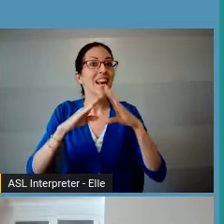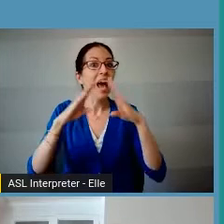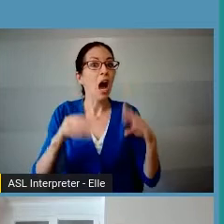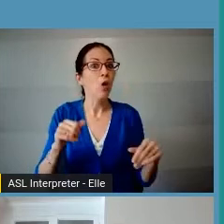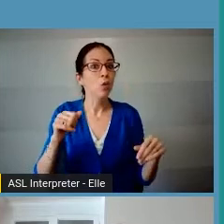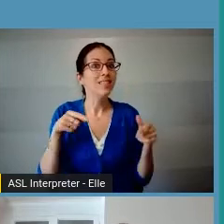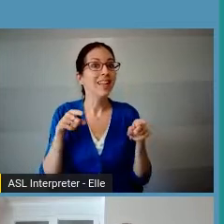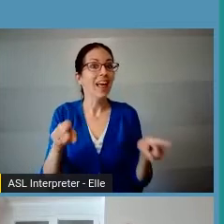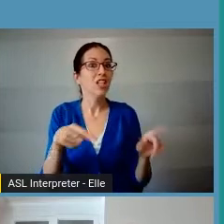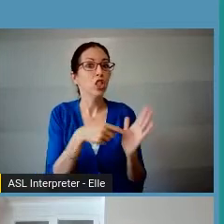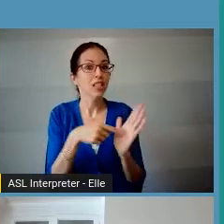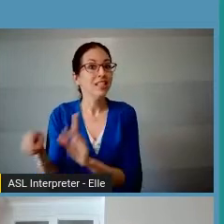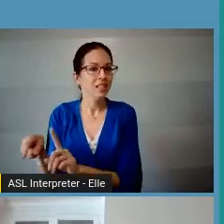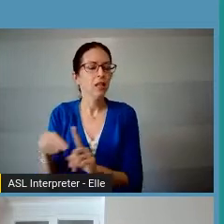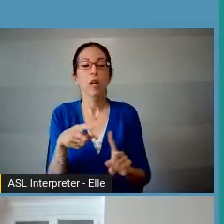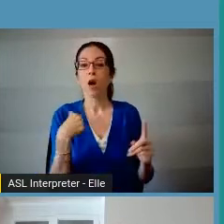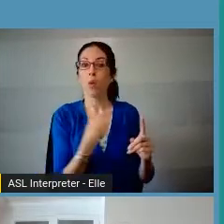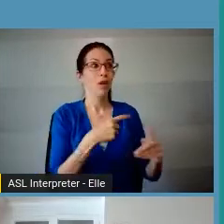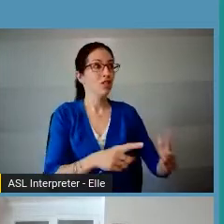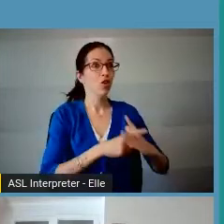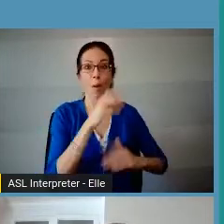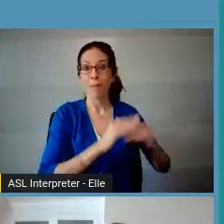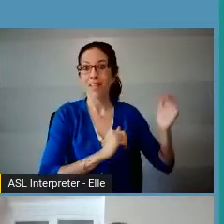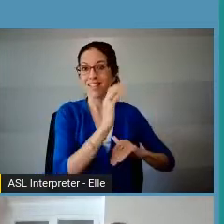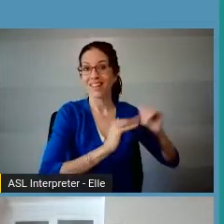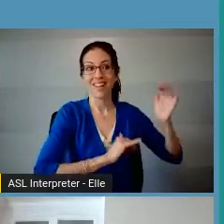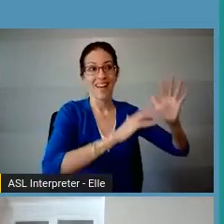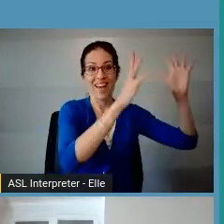really we should have put the front door here instead.